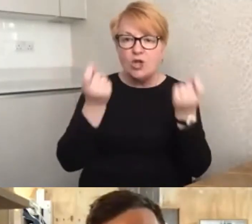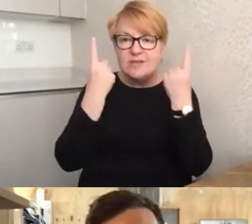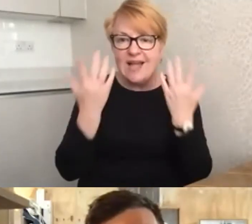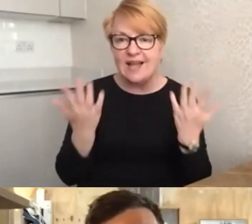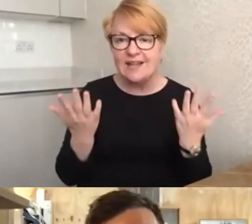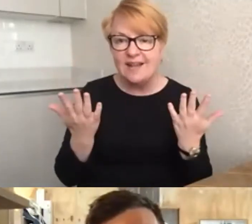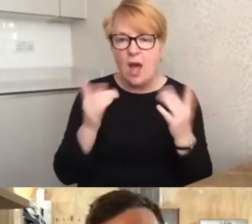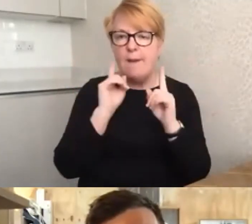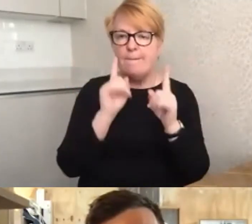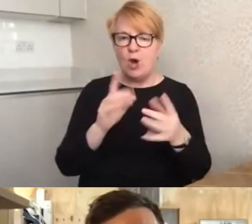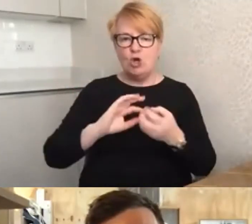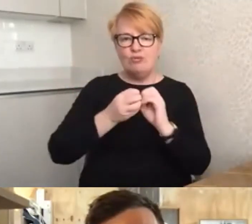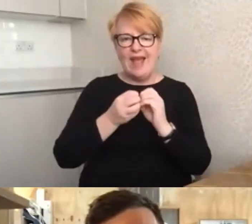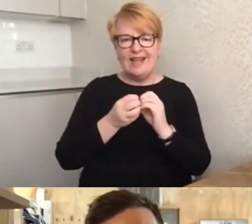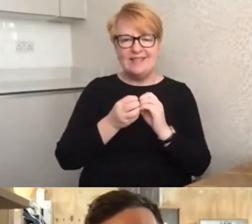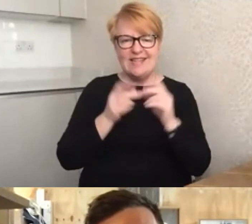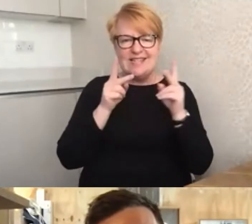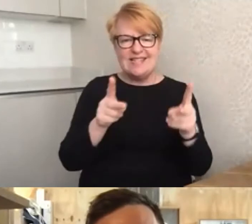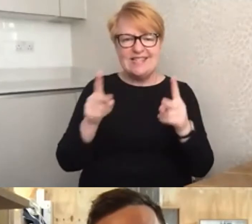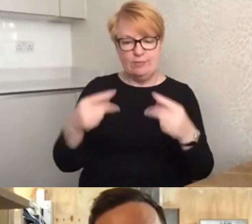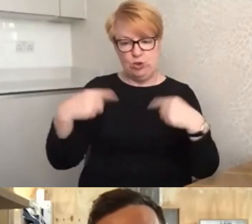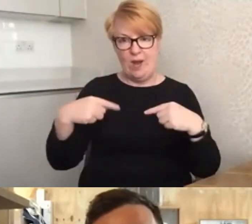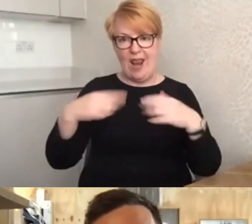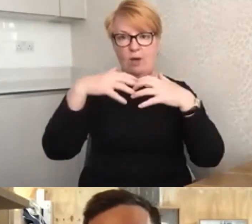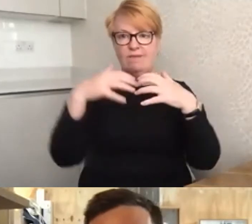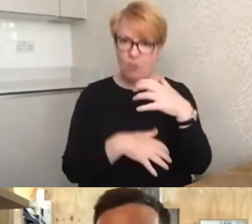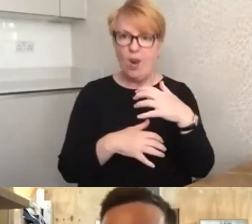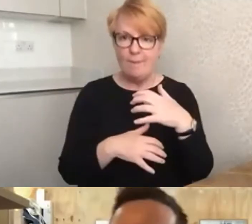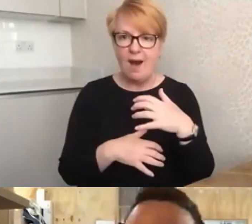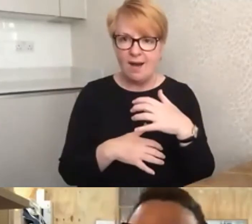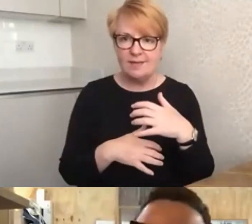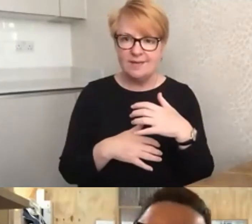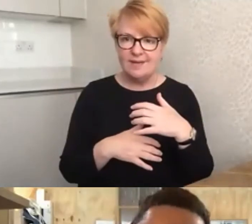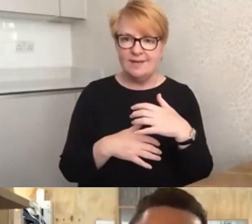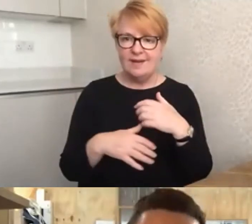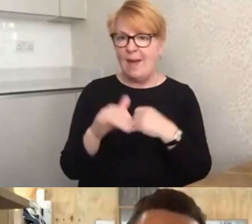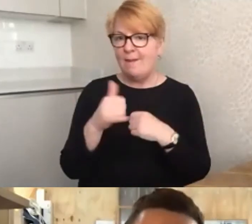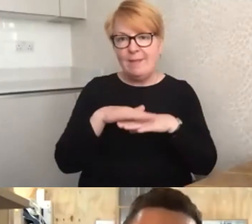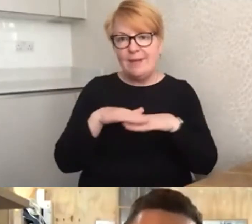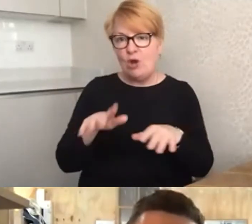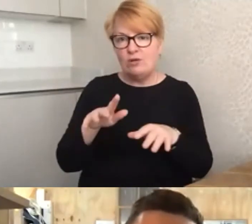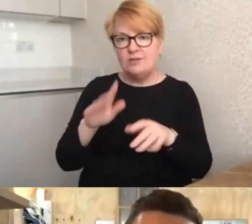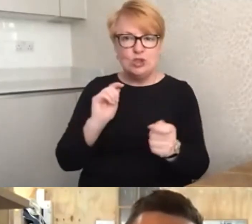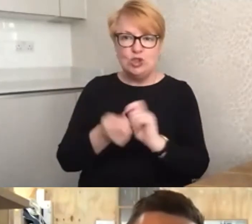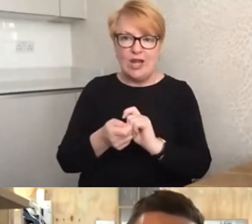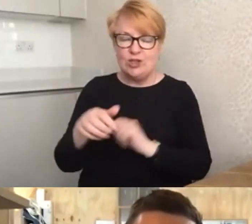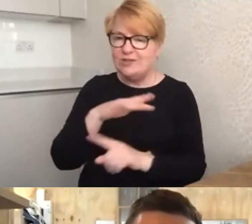us to fall apart, you know, rather than bring about societal change? I think that's one of the reasons that I just love that example of